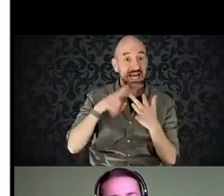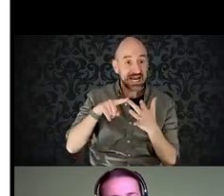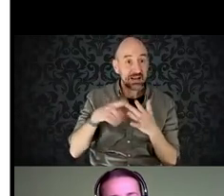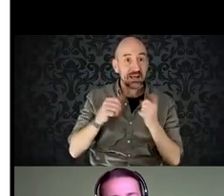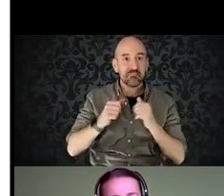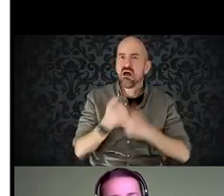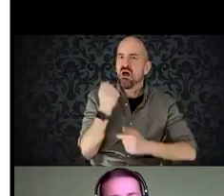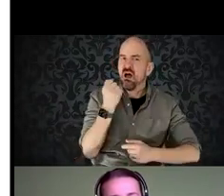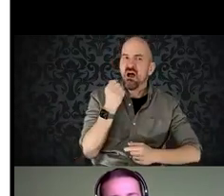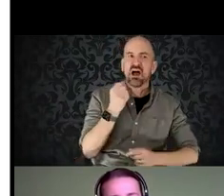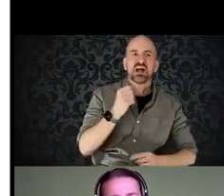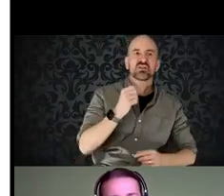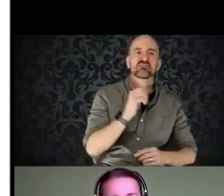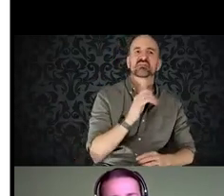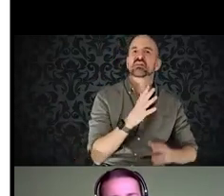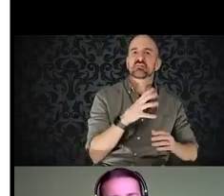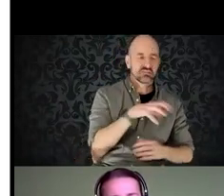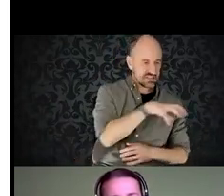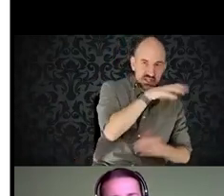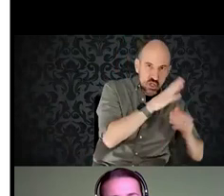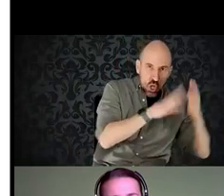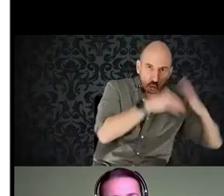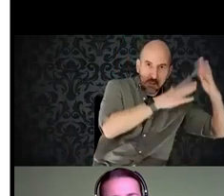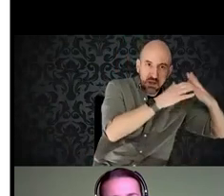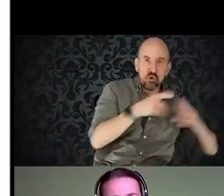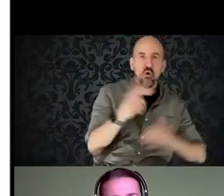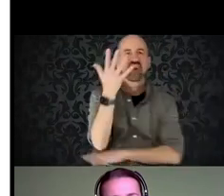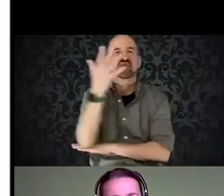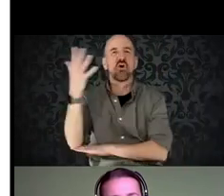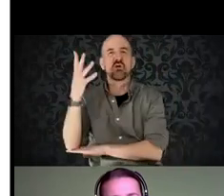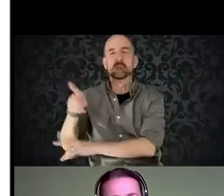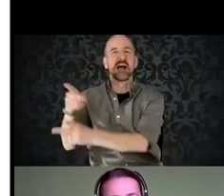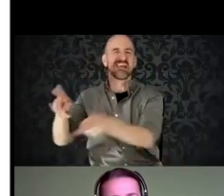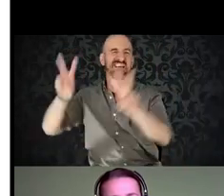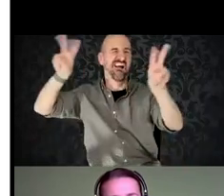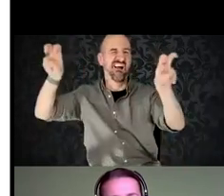Yoshifumi Miyazaki, a physical anthropologist, compared the effect of a walk, vs